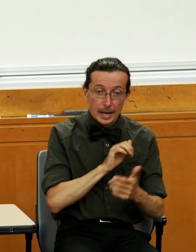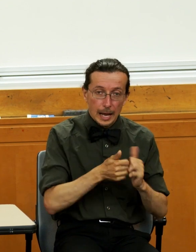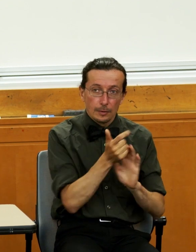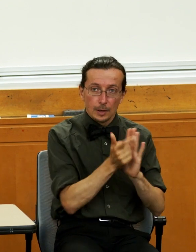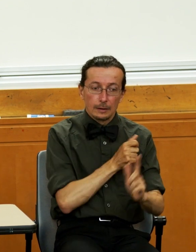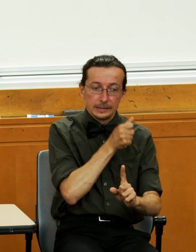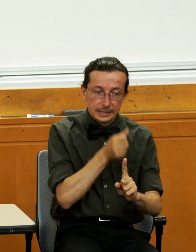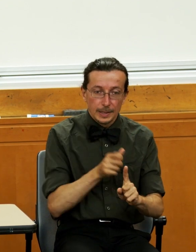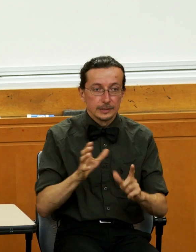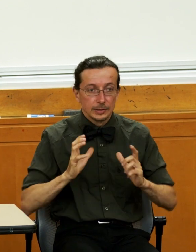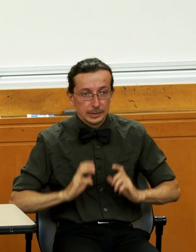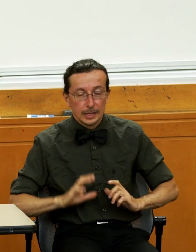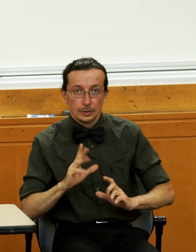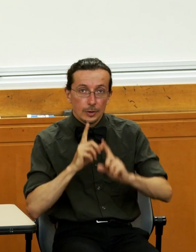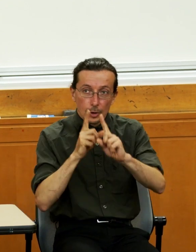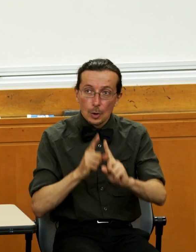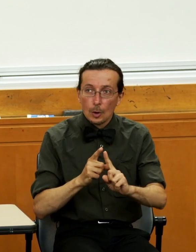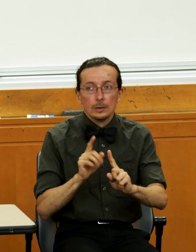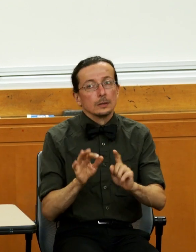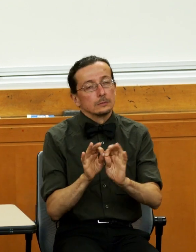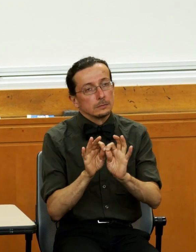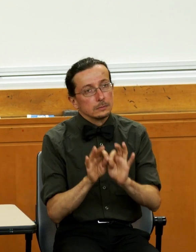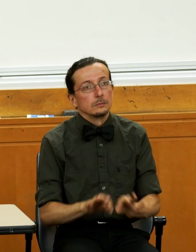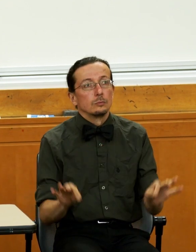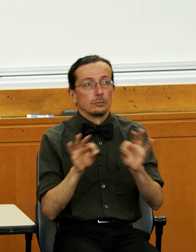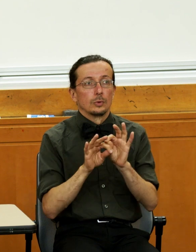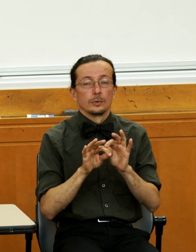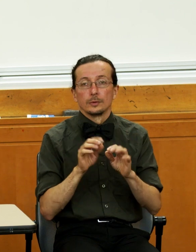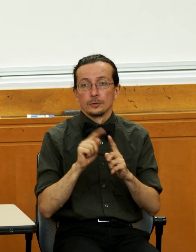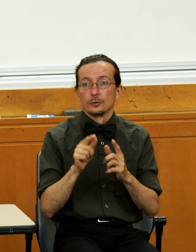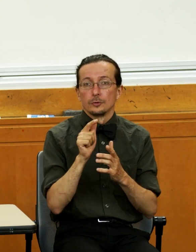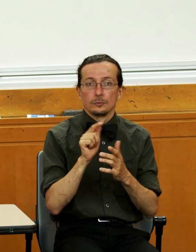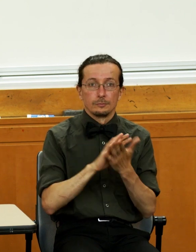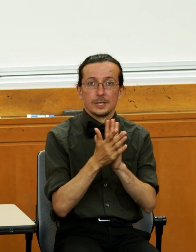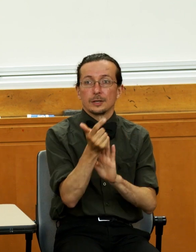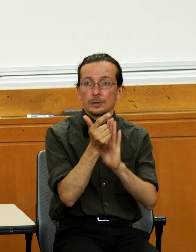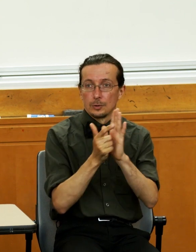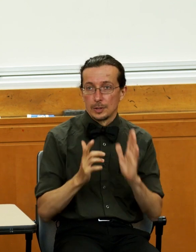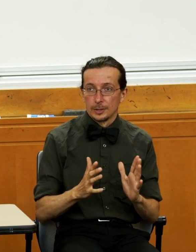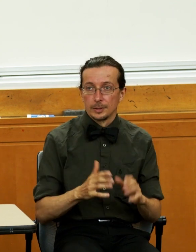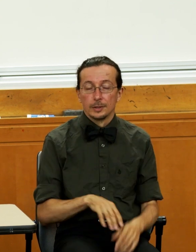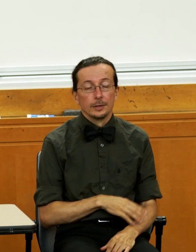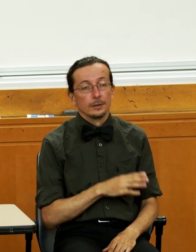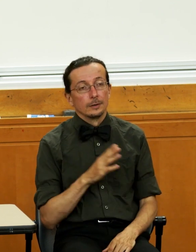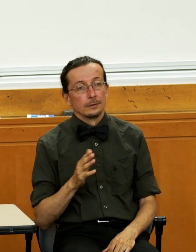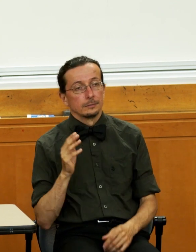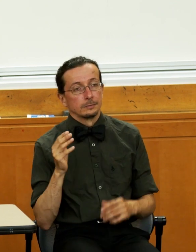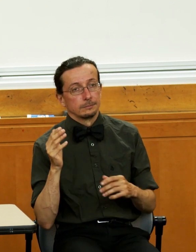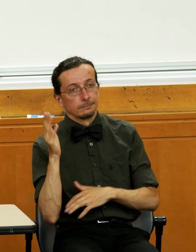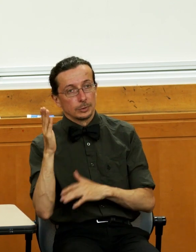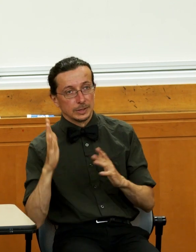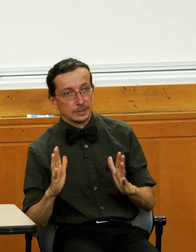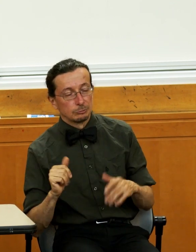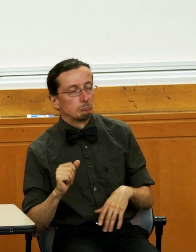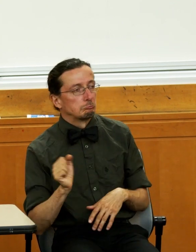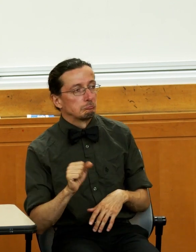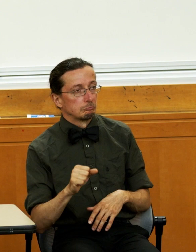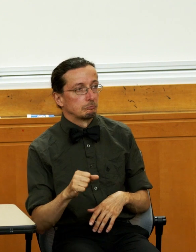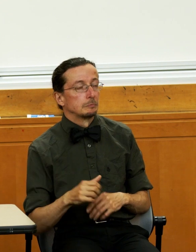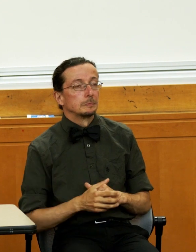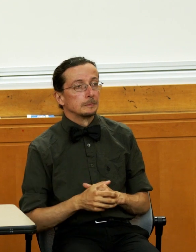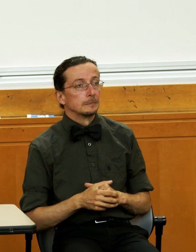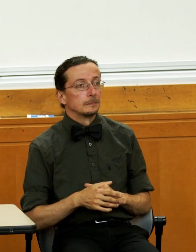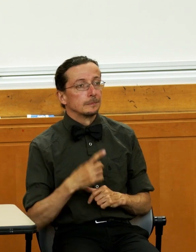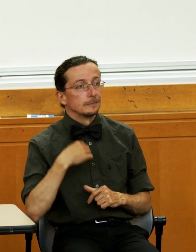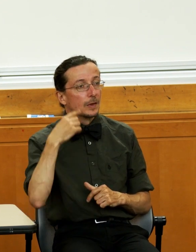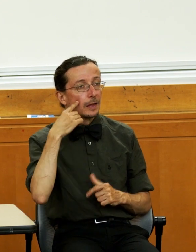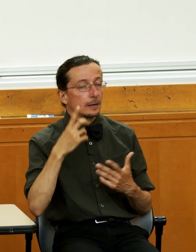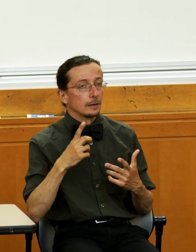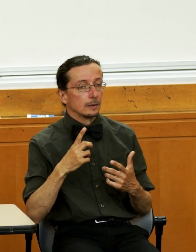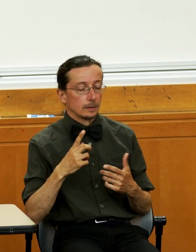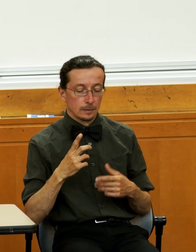their goals is really central to lawyering. Yeah, I think that when I was starting this